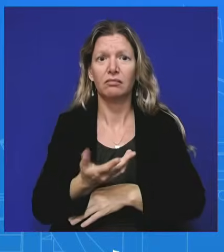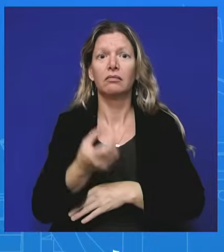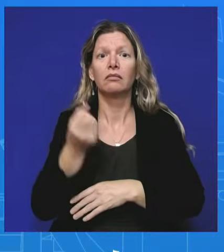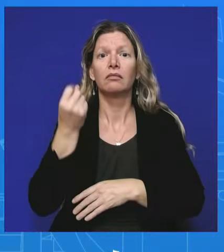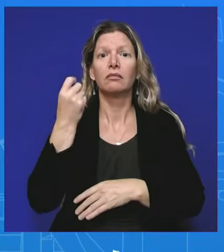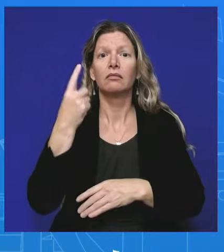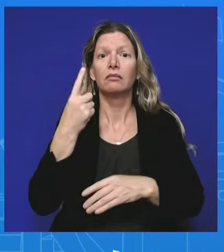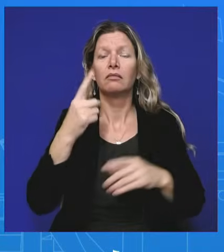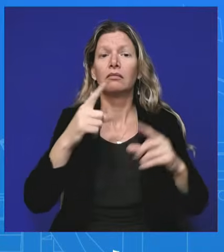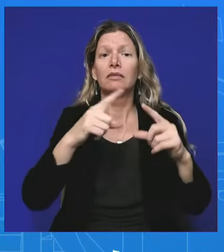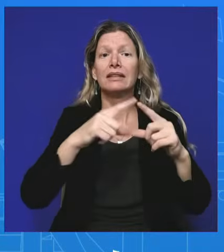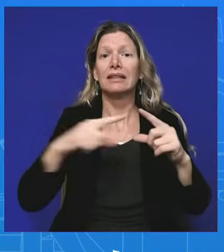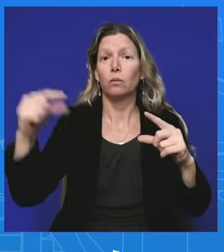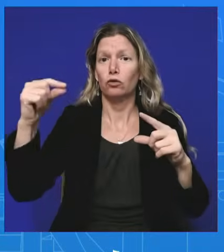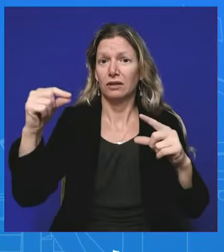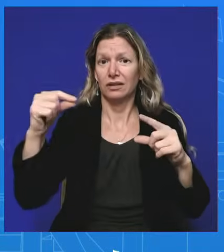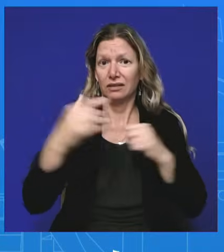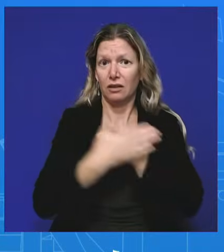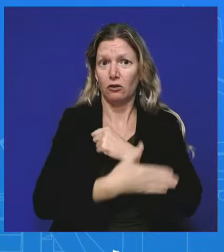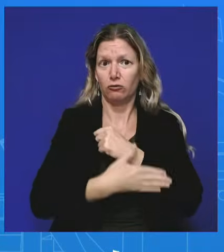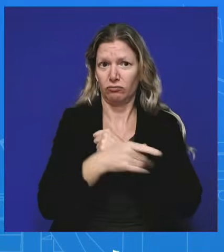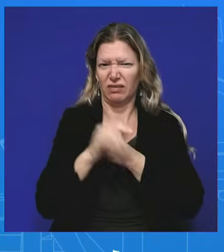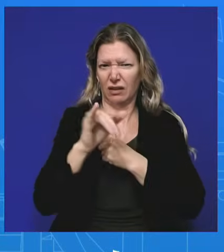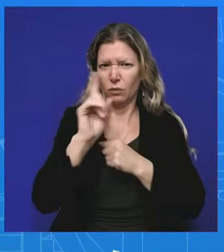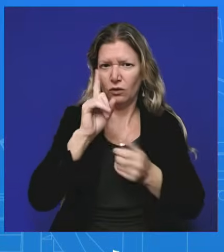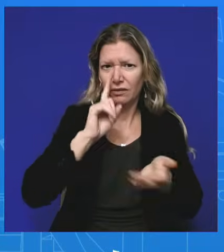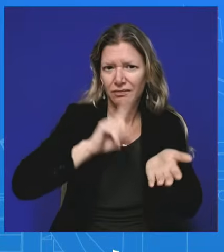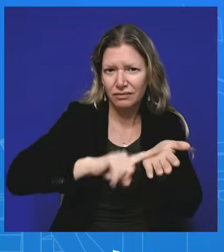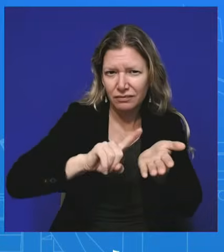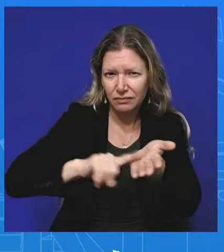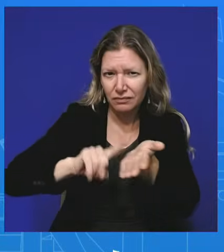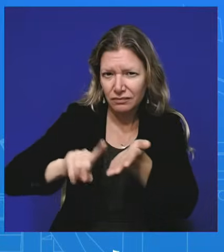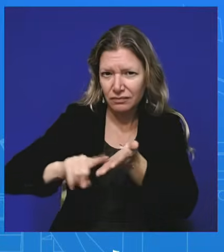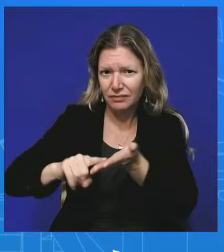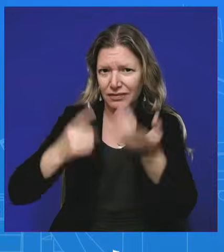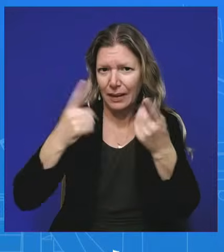of this modular system that we've constructed here. So, the inspections are happening before the ships